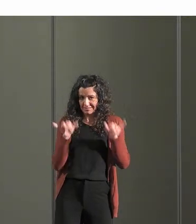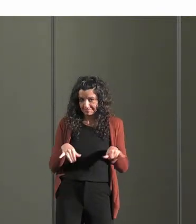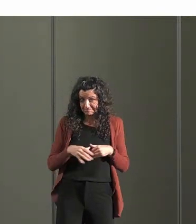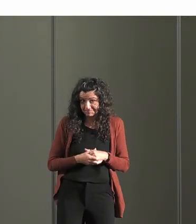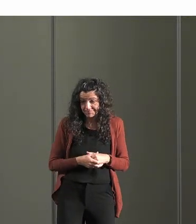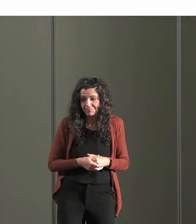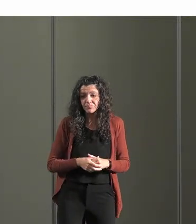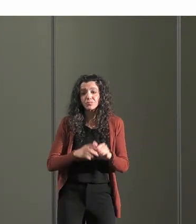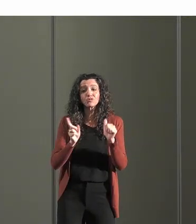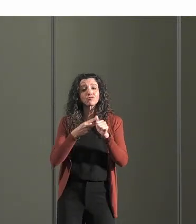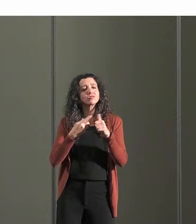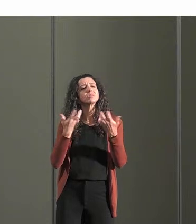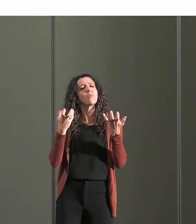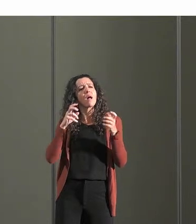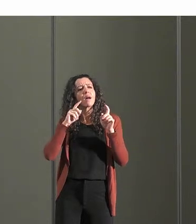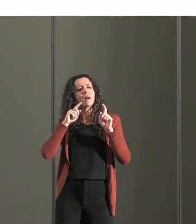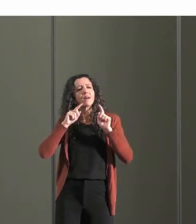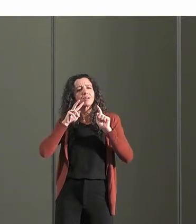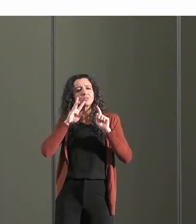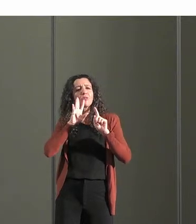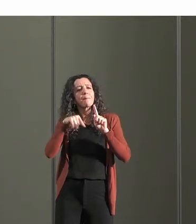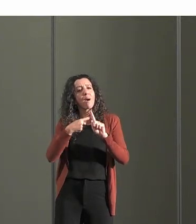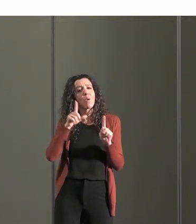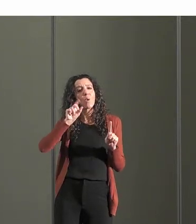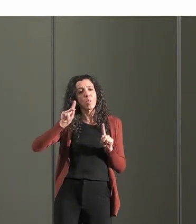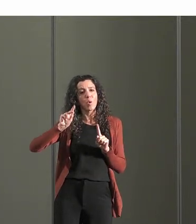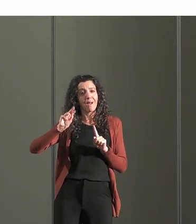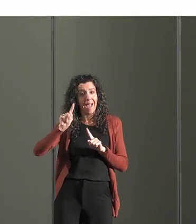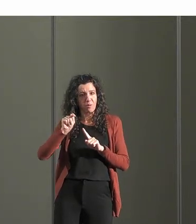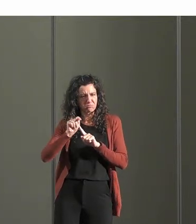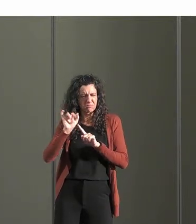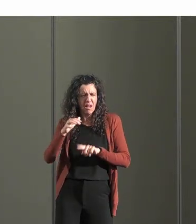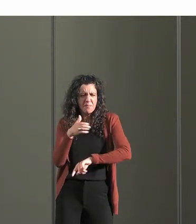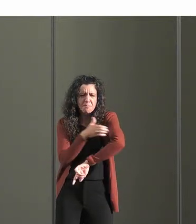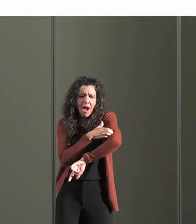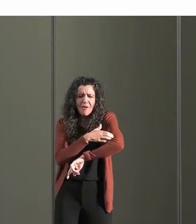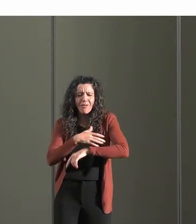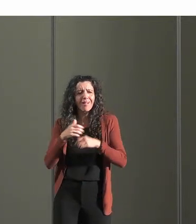is Google built mobile operating system . First off,